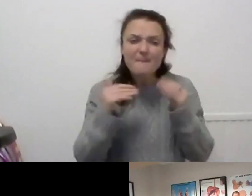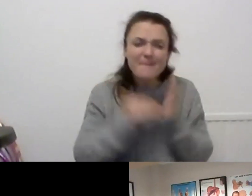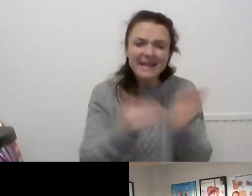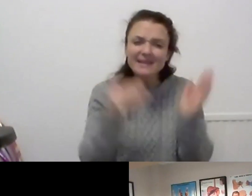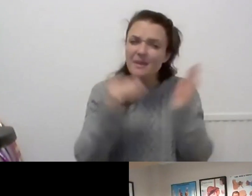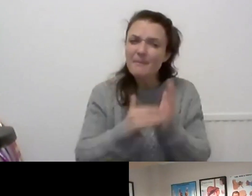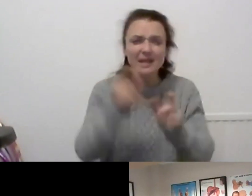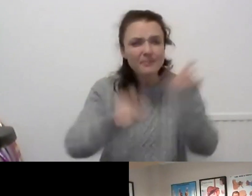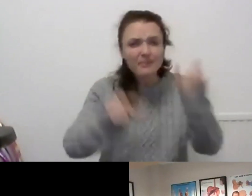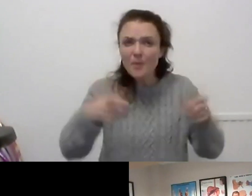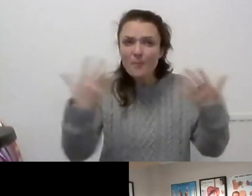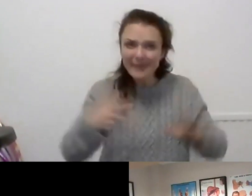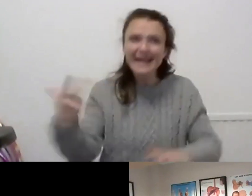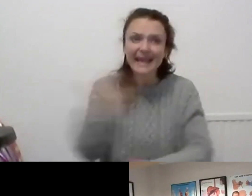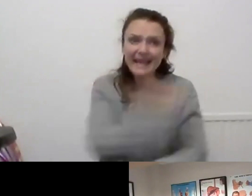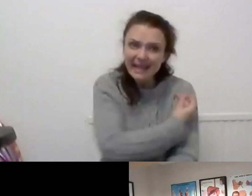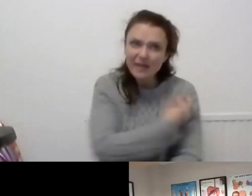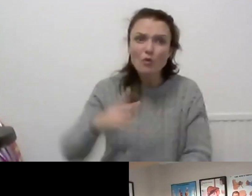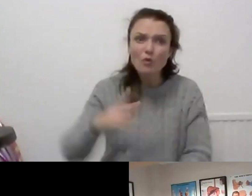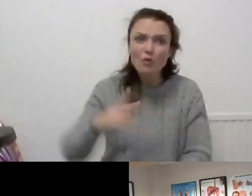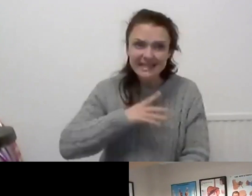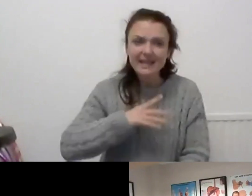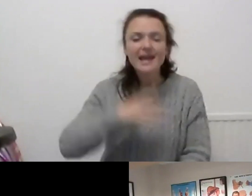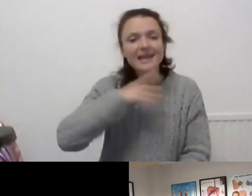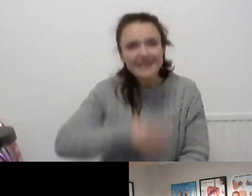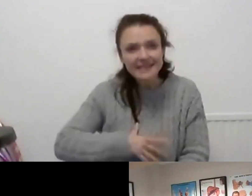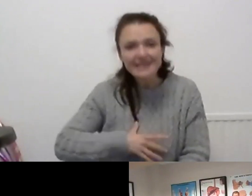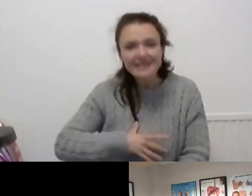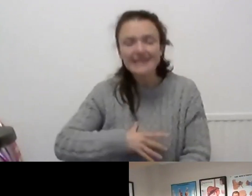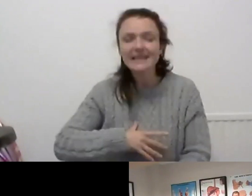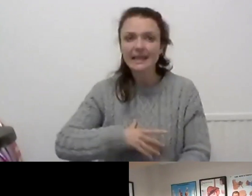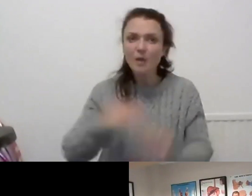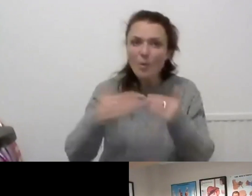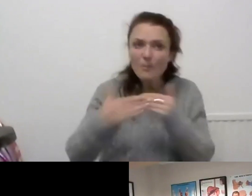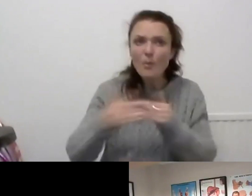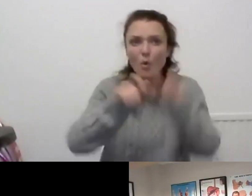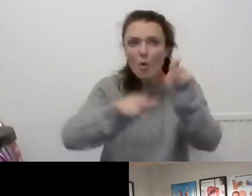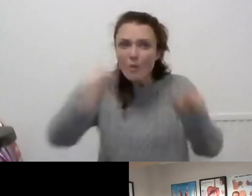need everyone to come forward to have it so we can get on with our lives, control this,